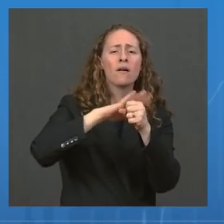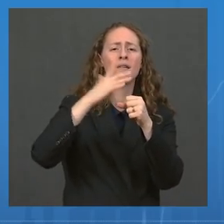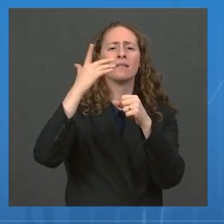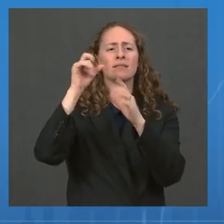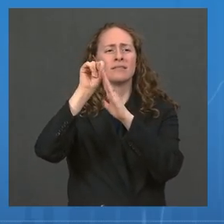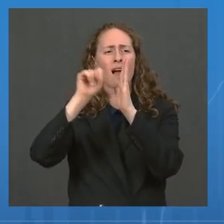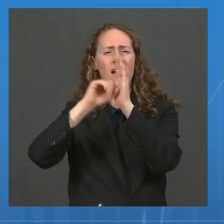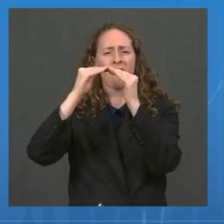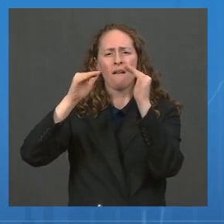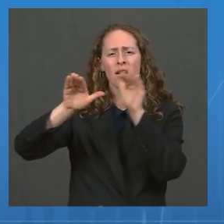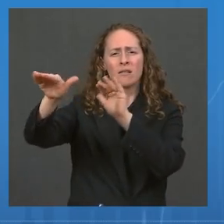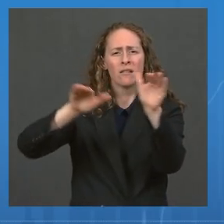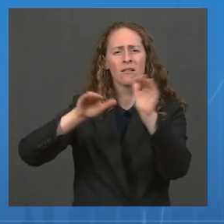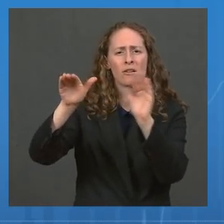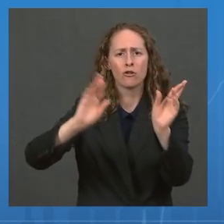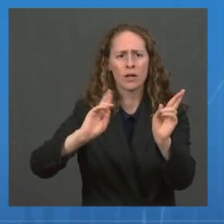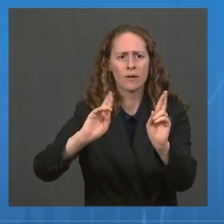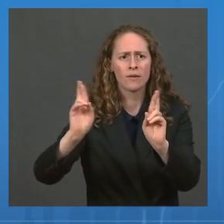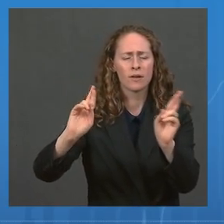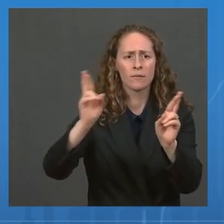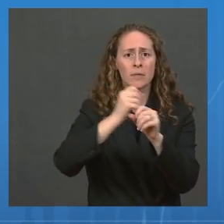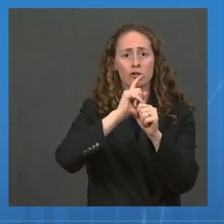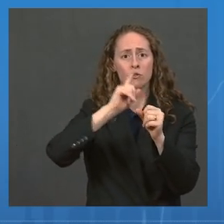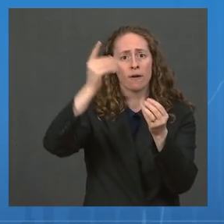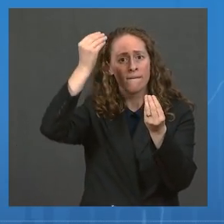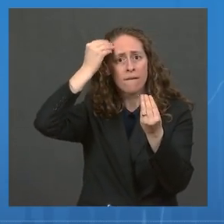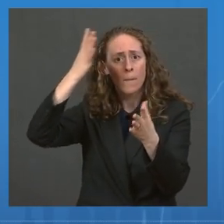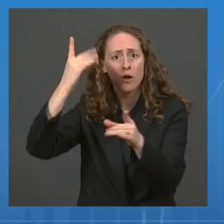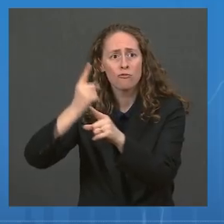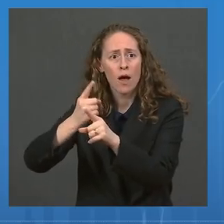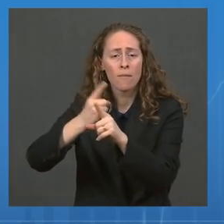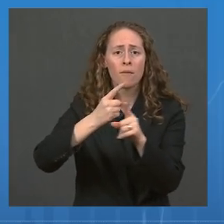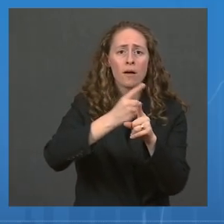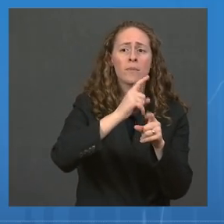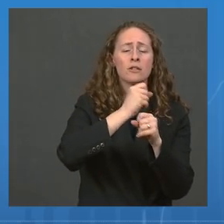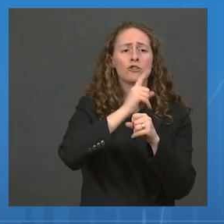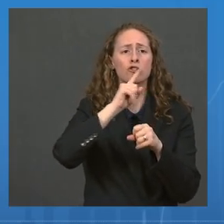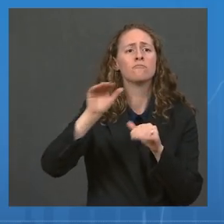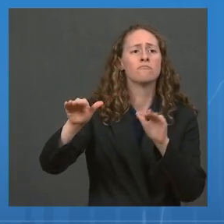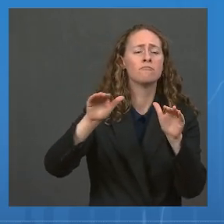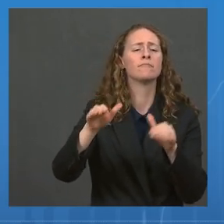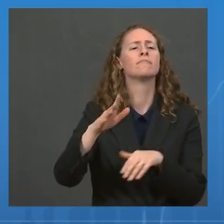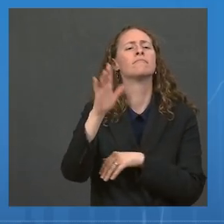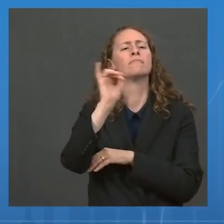the information they need to inform their communities. We were also continuing our work with community organizations,